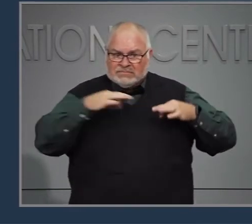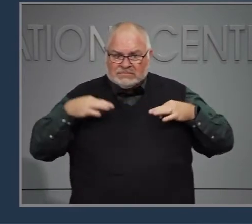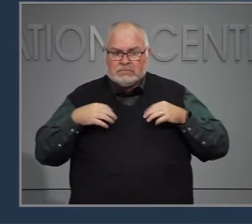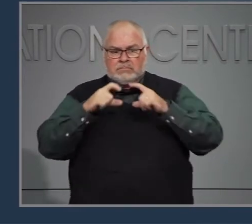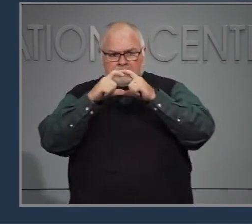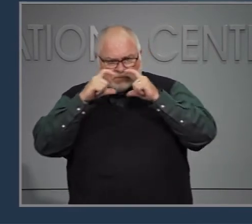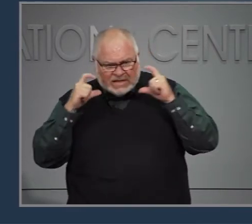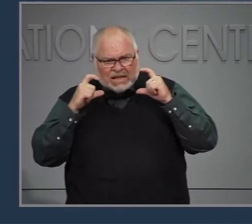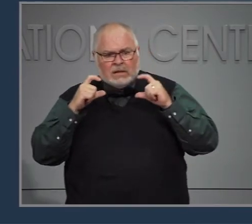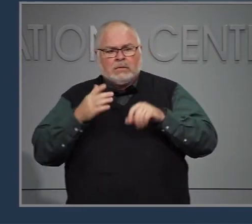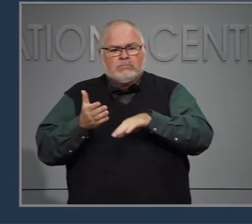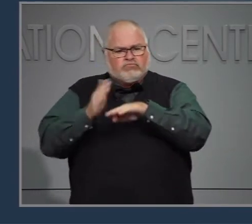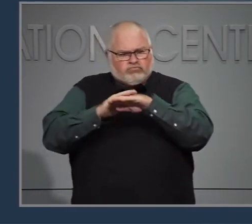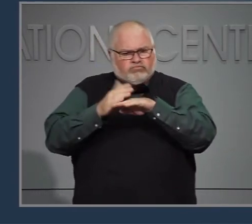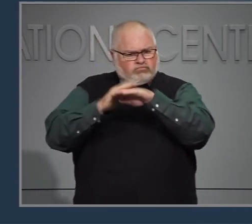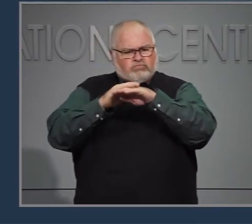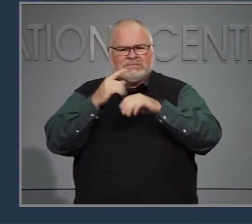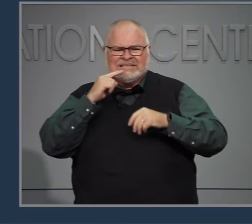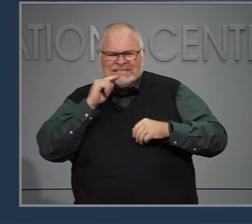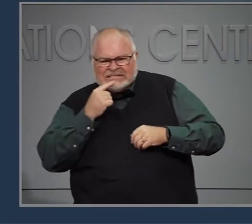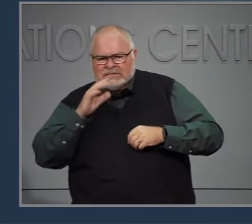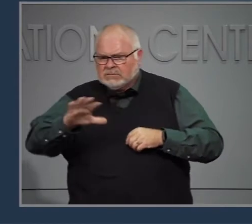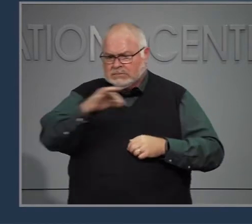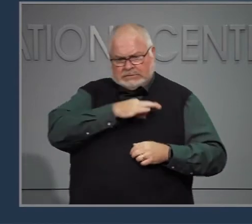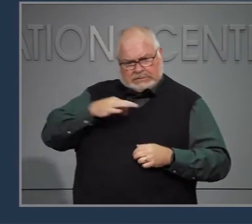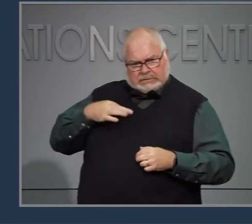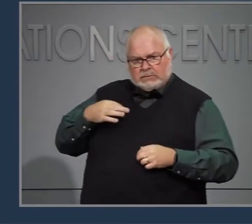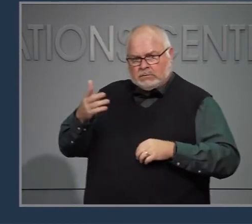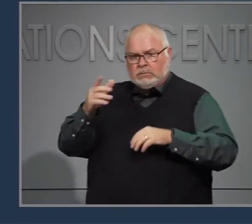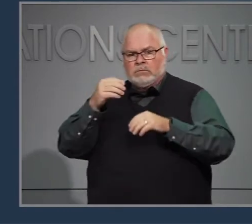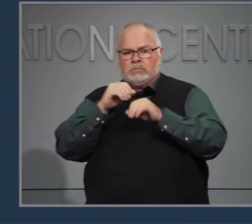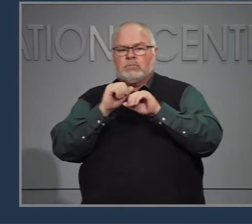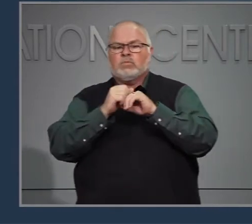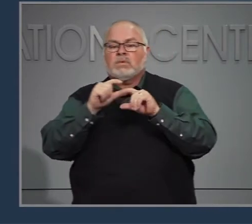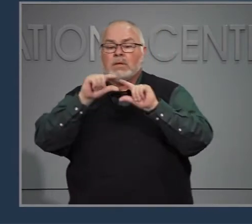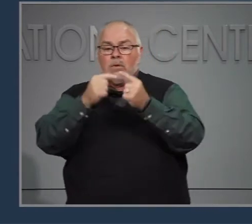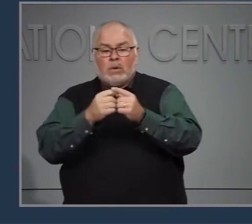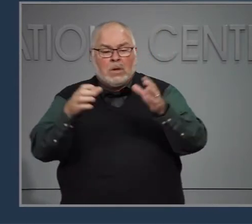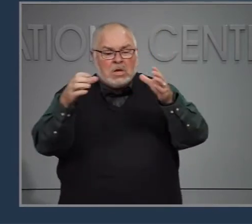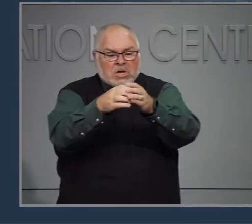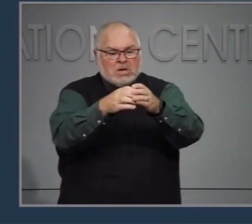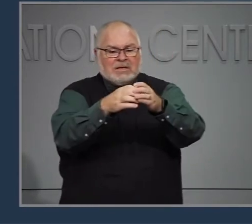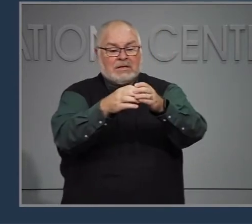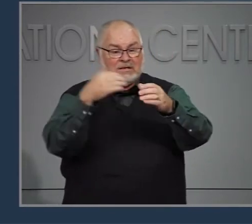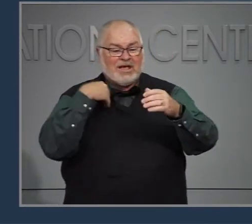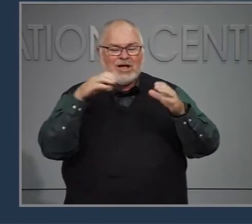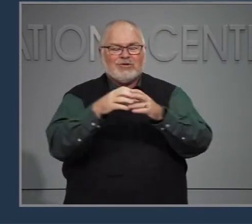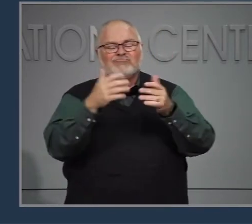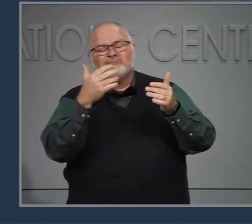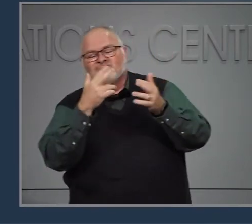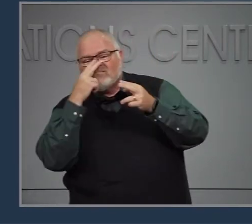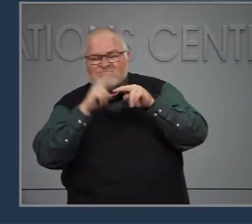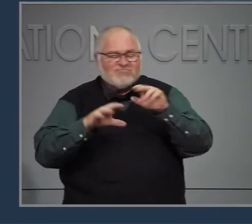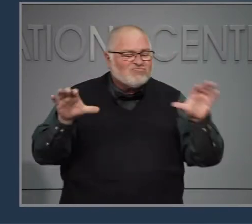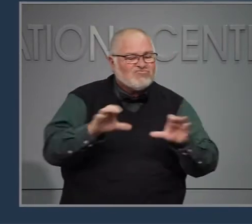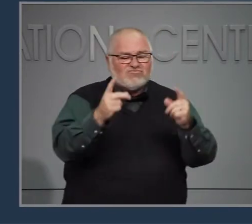ADMINISTRATORS AND LIMITED GROUP ACTIVITIES TO MINIMIZE TRANSMISSION IN A CONGREGATE SETTING.